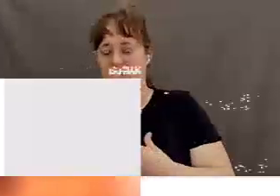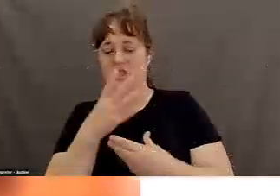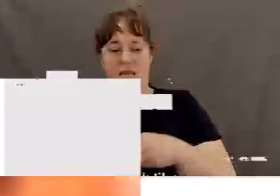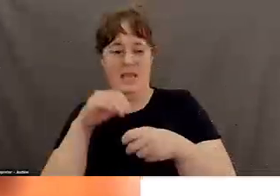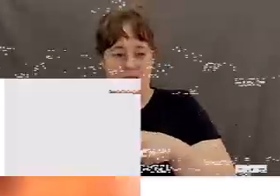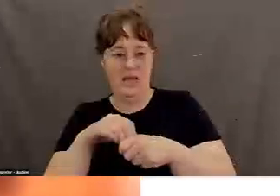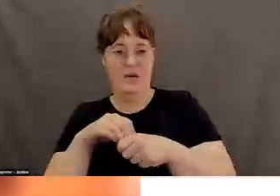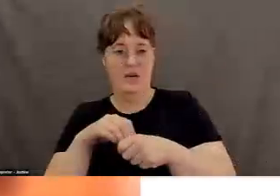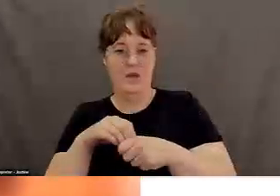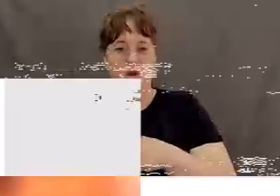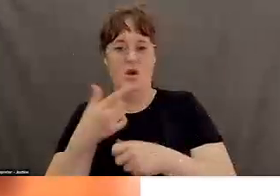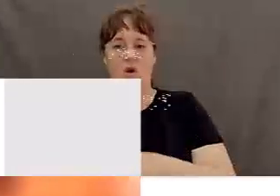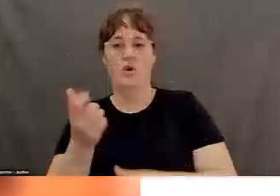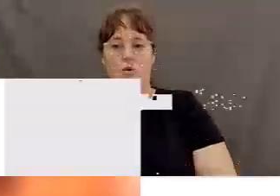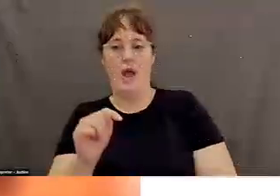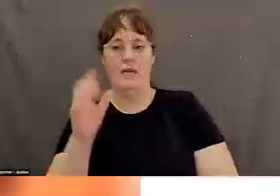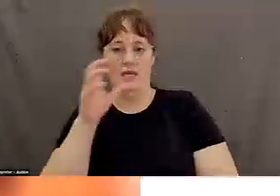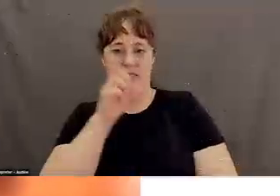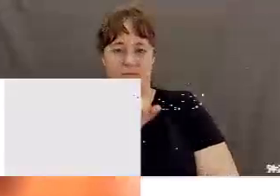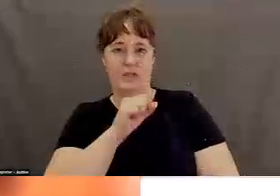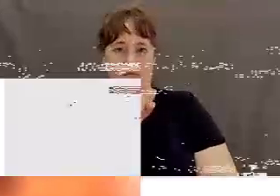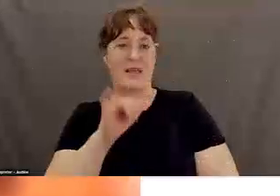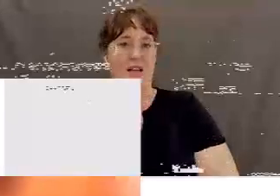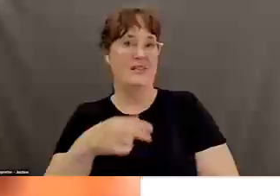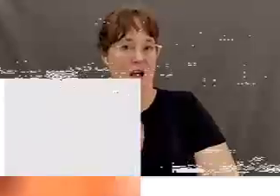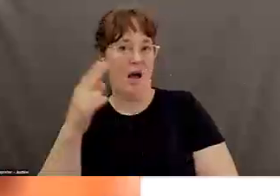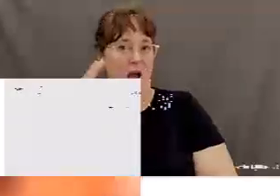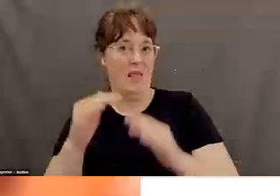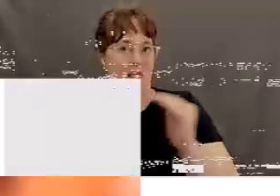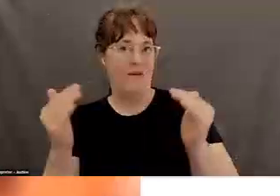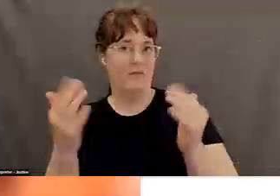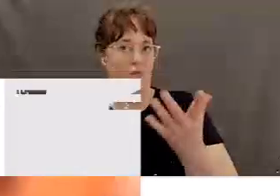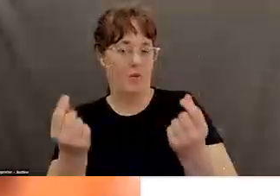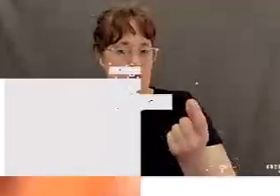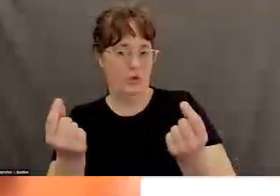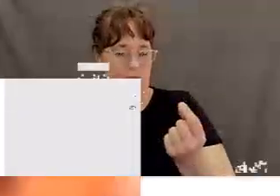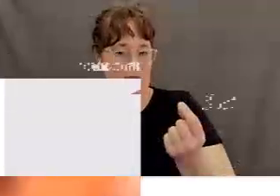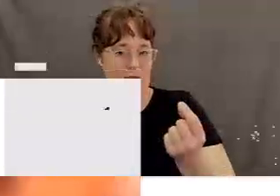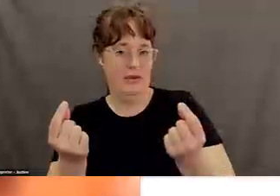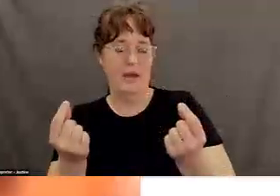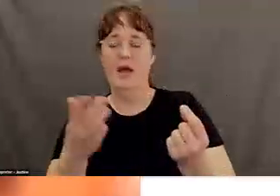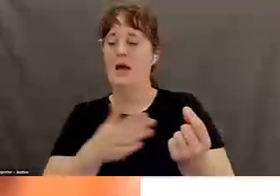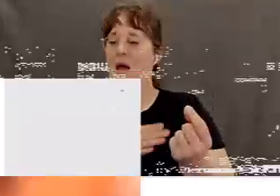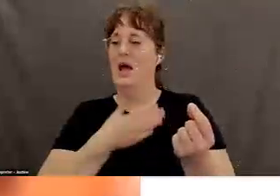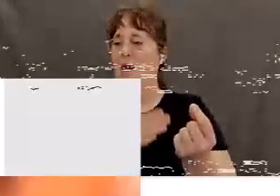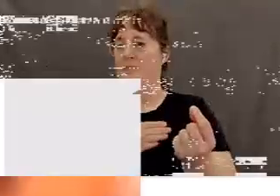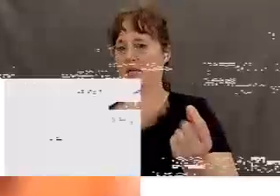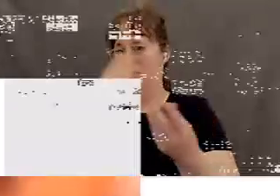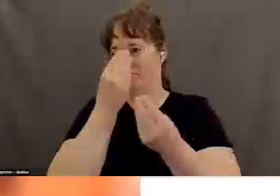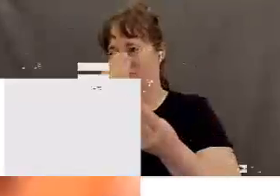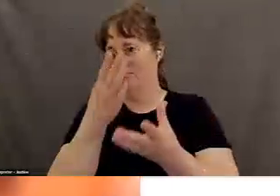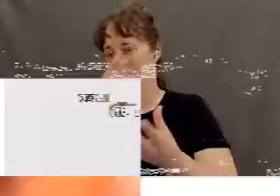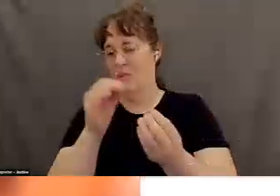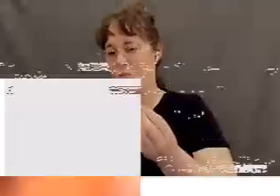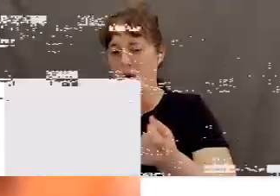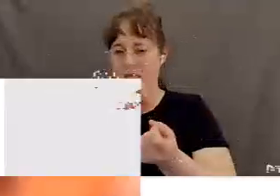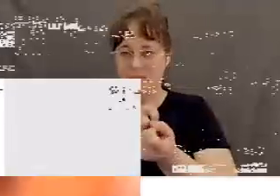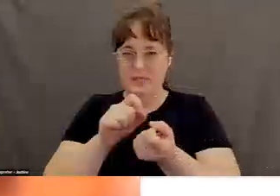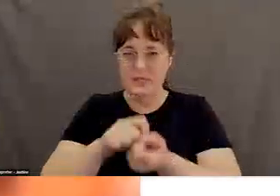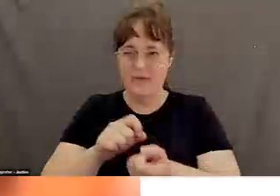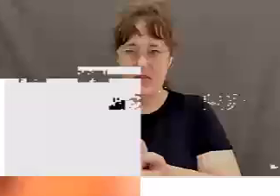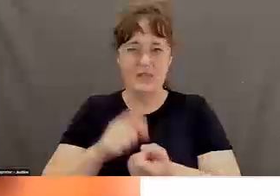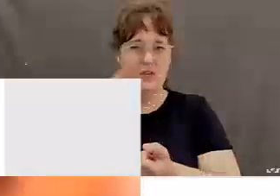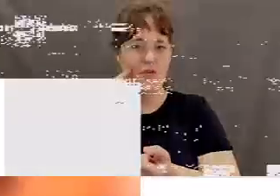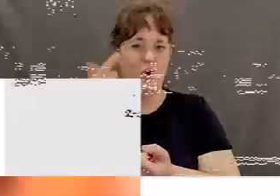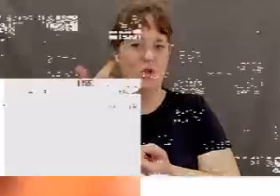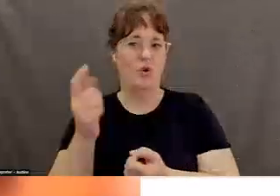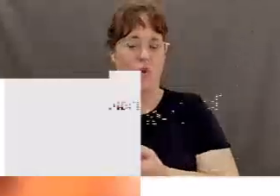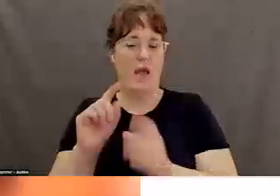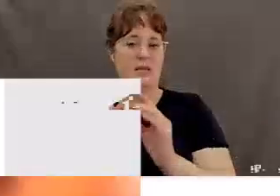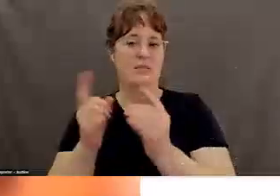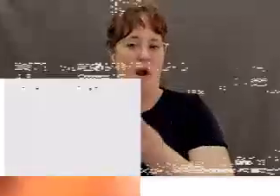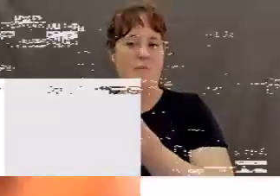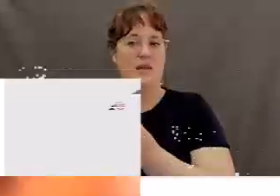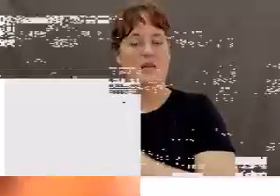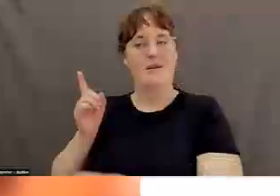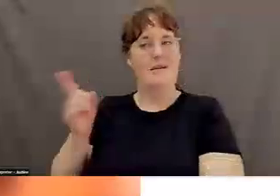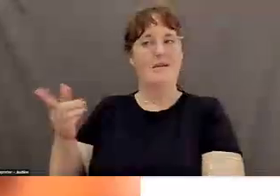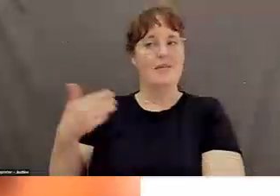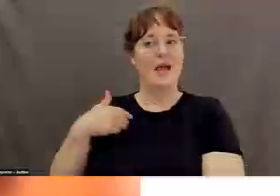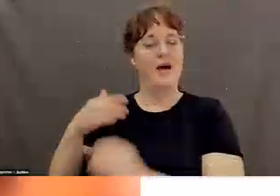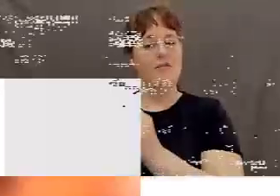Boardroom: So that's a high level of how we've done it and what we've done. Happy to follow up with some specifics on that. Our grants department has quite a bit of information and can get into the details.